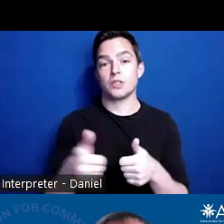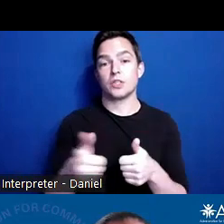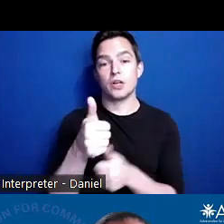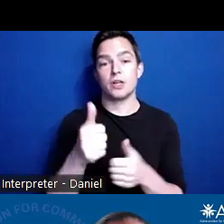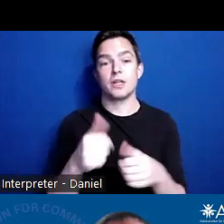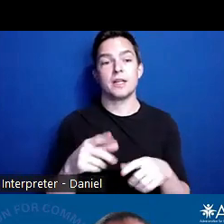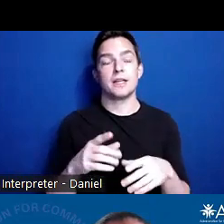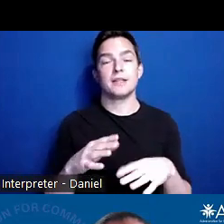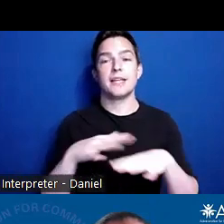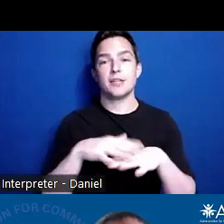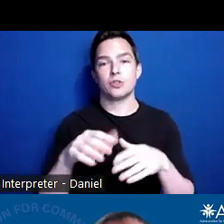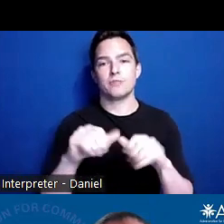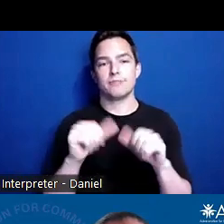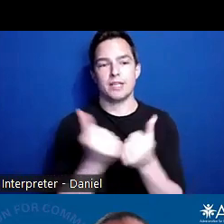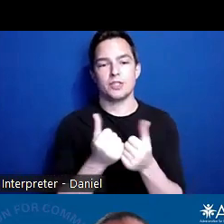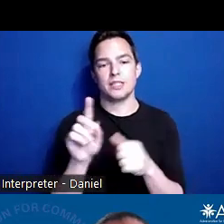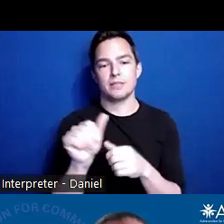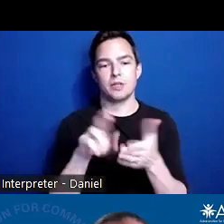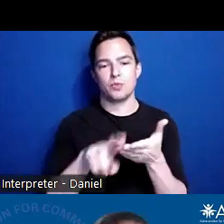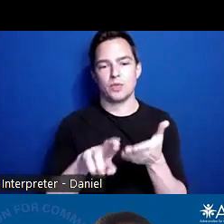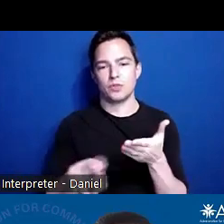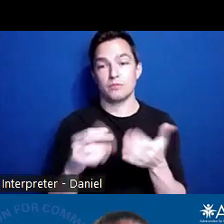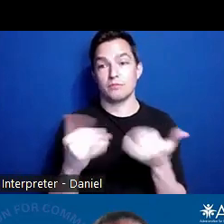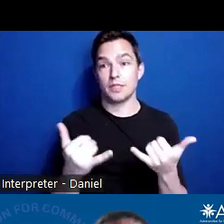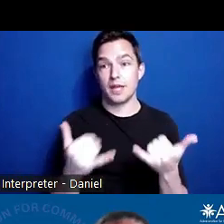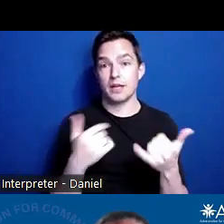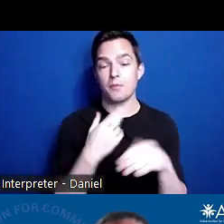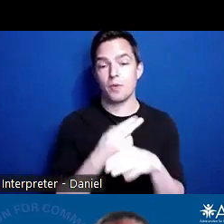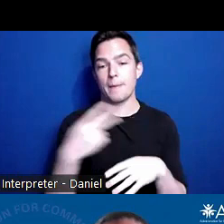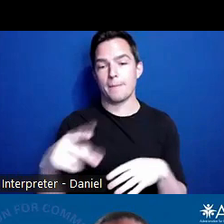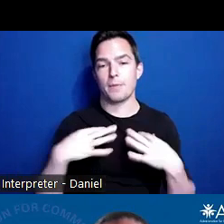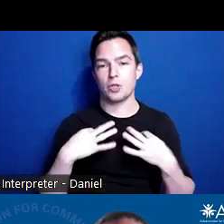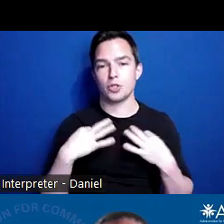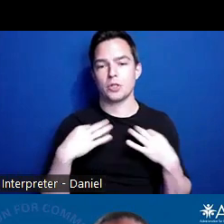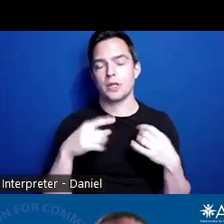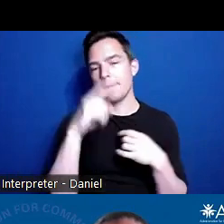Committee on Disability Research. Today, I am wearing a purple shirt with a black suit jacket,